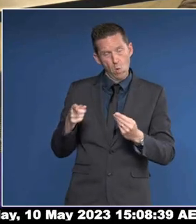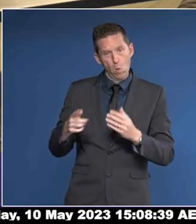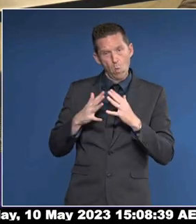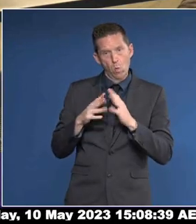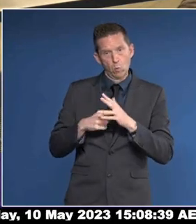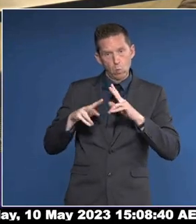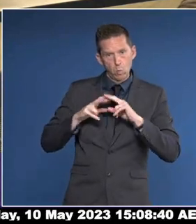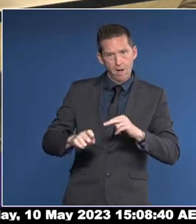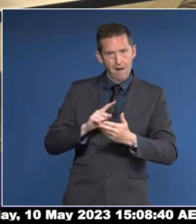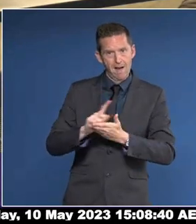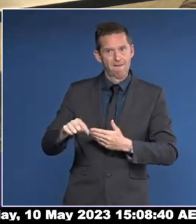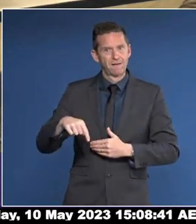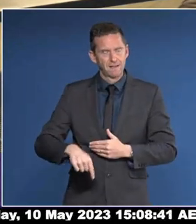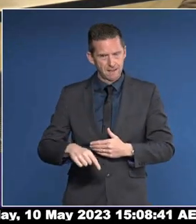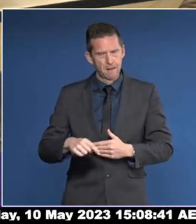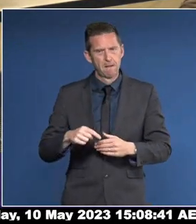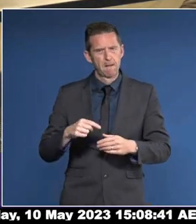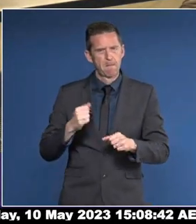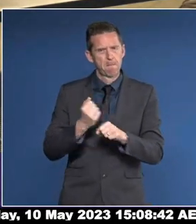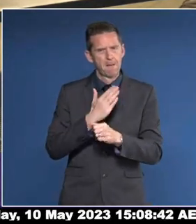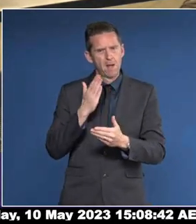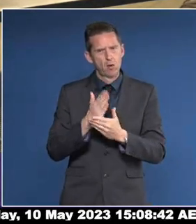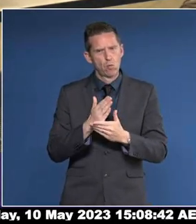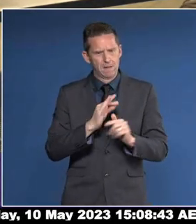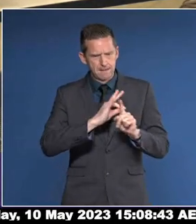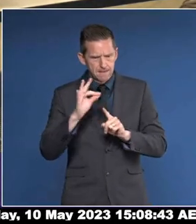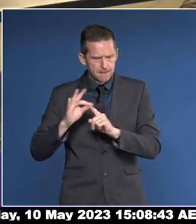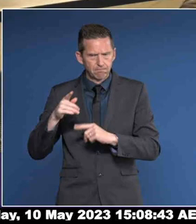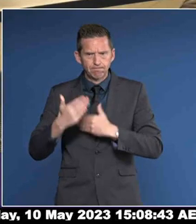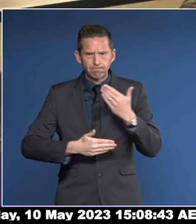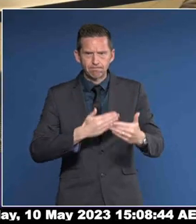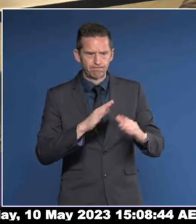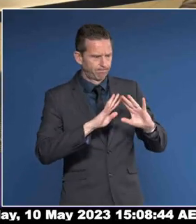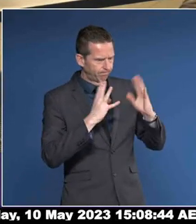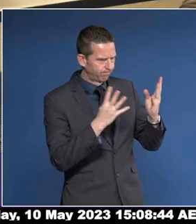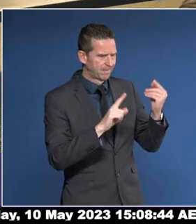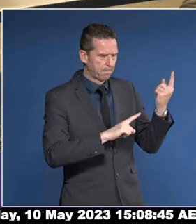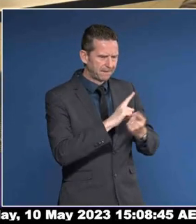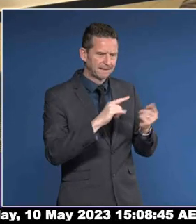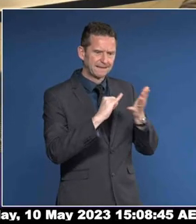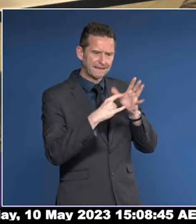in terms of making more robust those SCAN processes to ensure that type of information